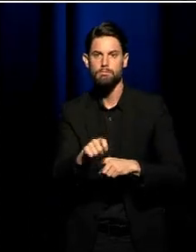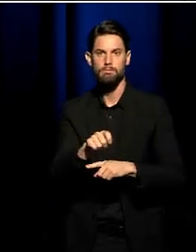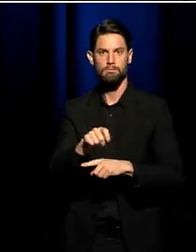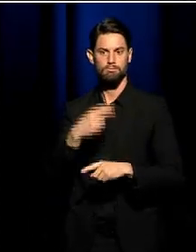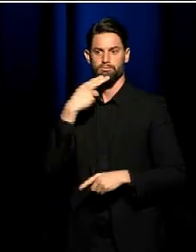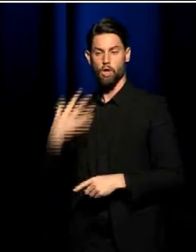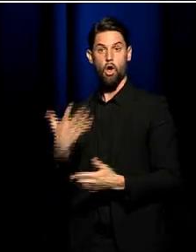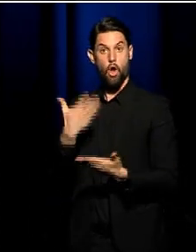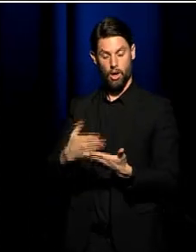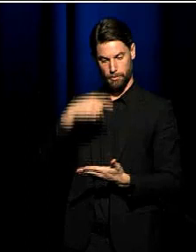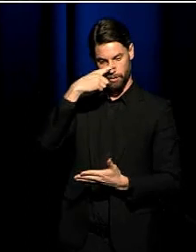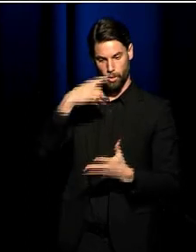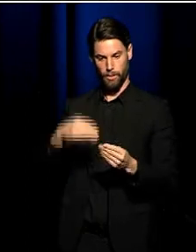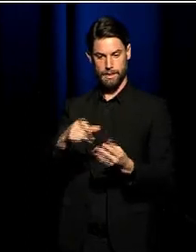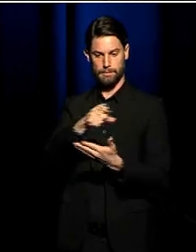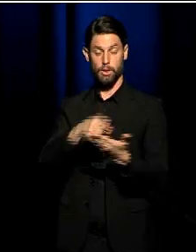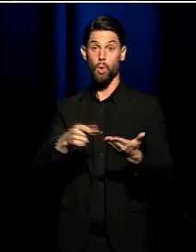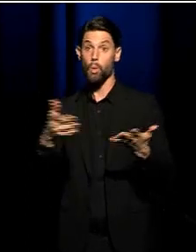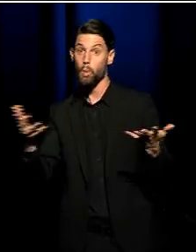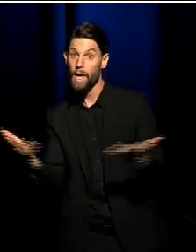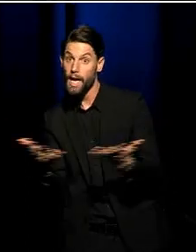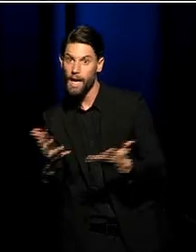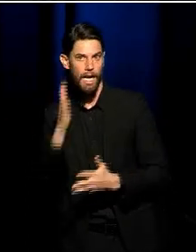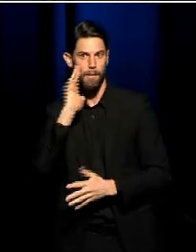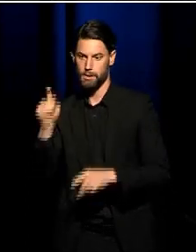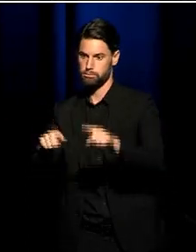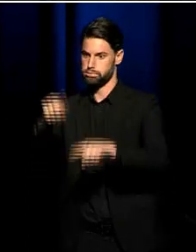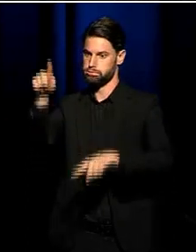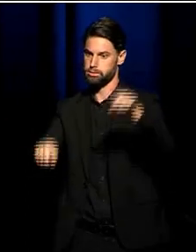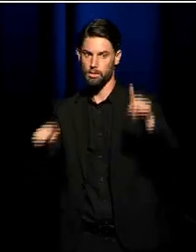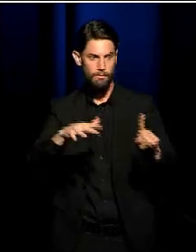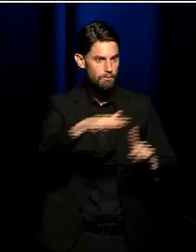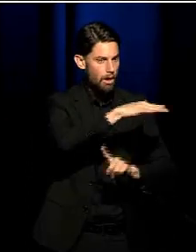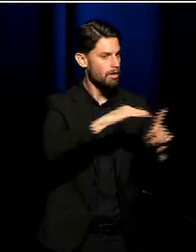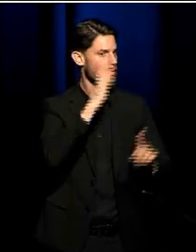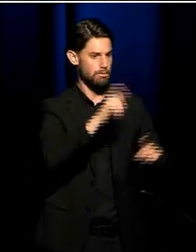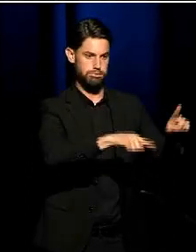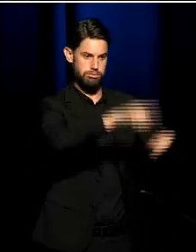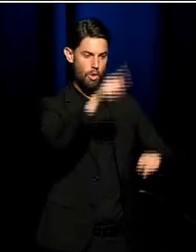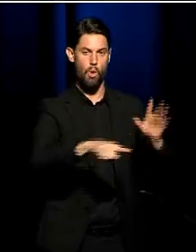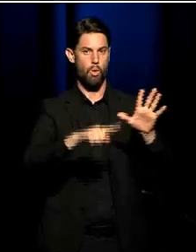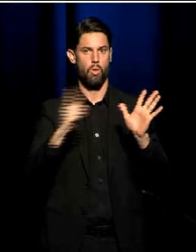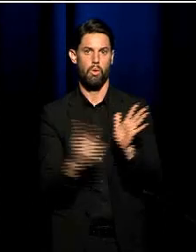whatever the setting or context. For the purposes of its work the Royal